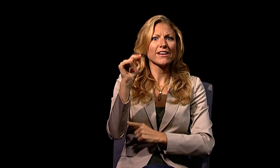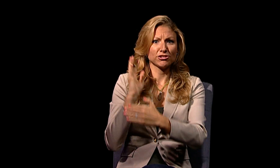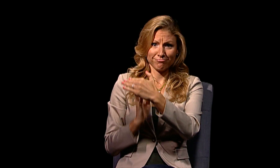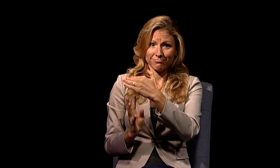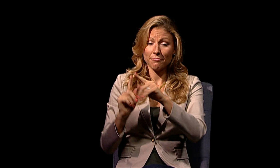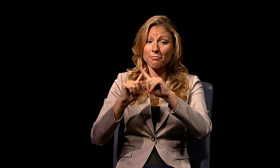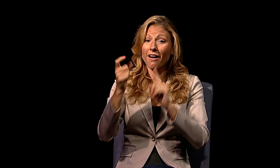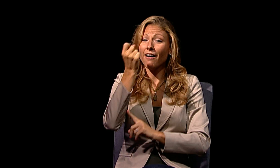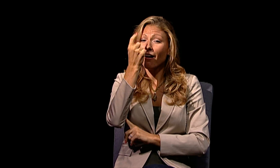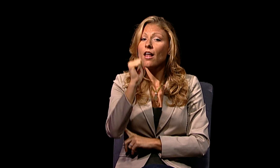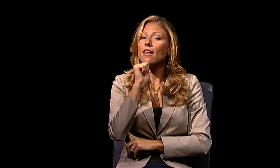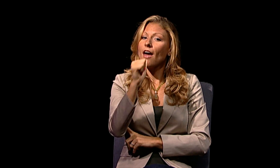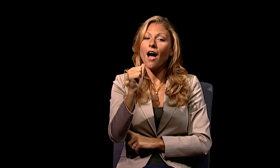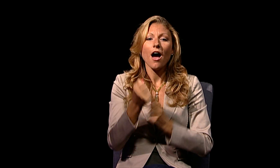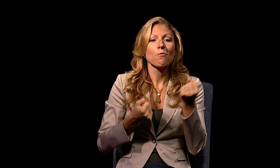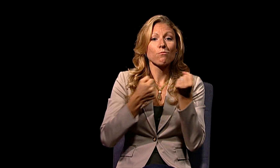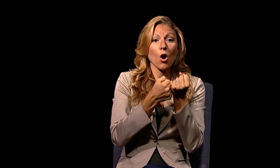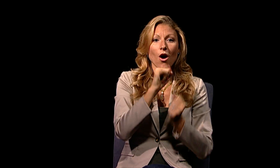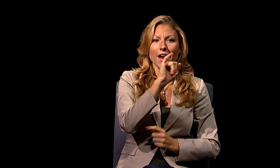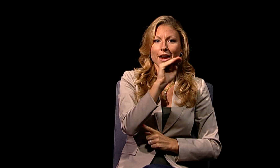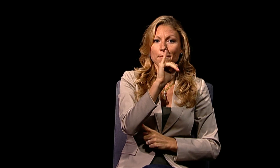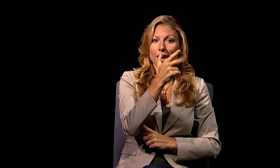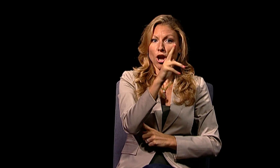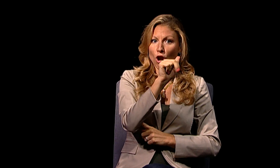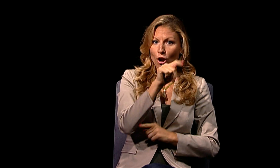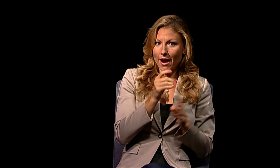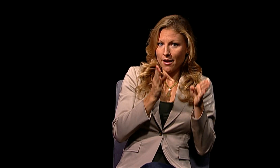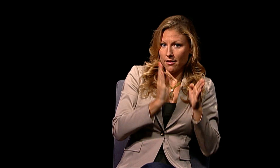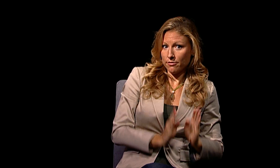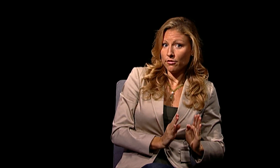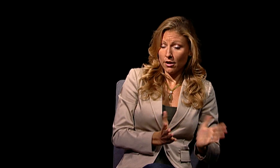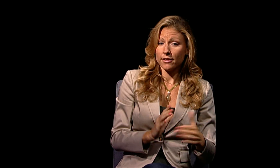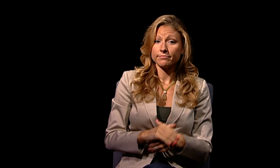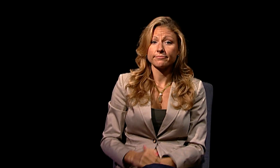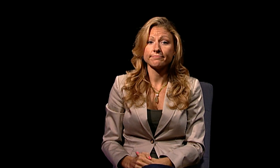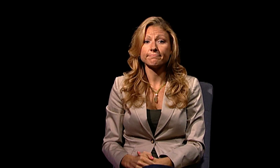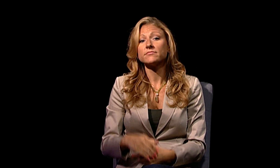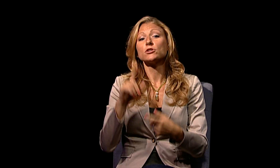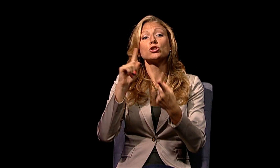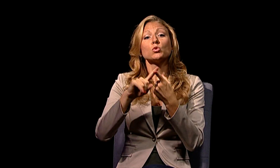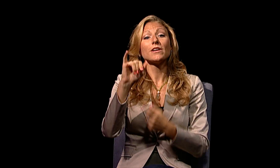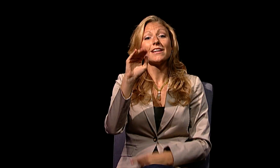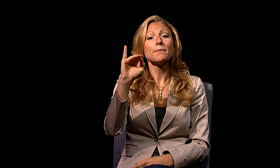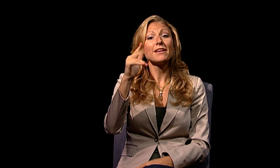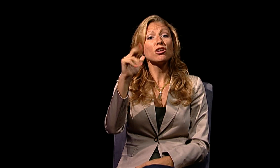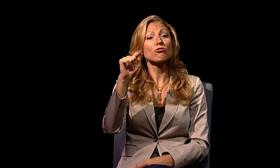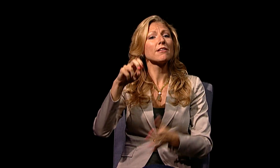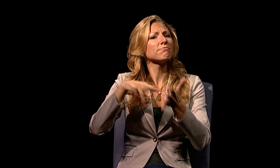WERE EACH PRO-IMMIGRATION, BUT NOT NECESSARILY PRO-IMMIGRANT.